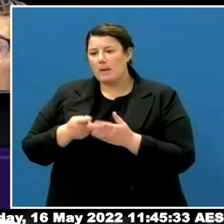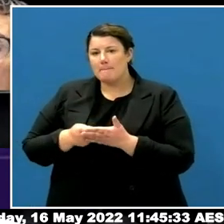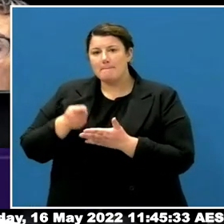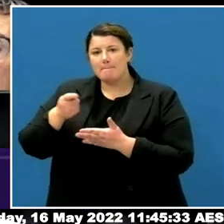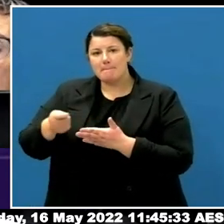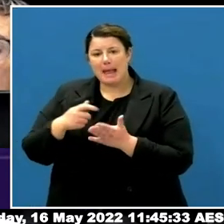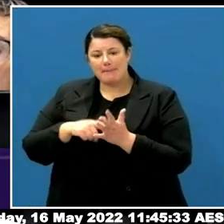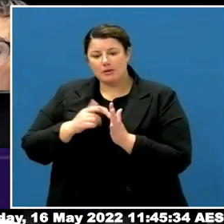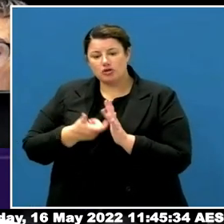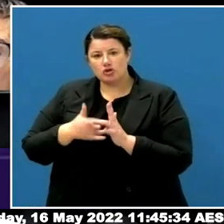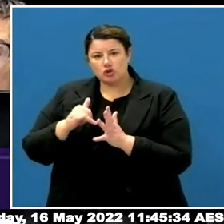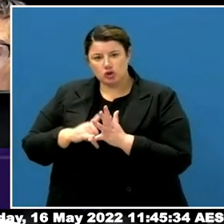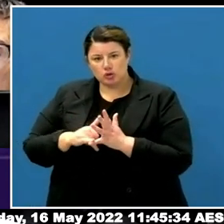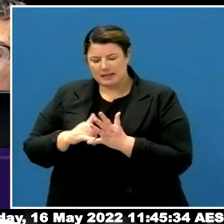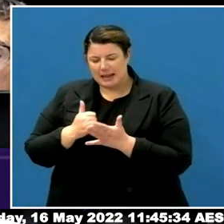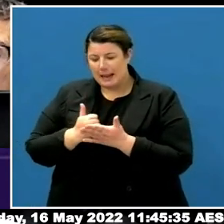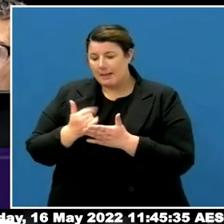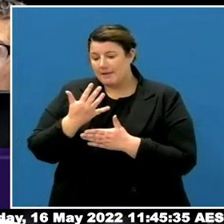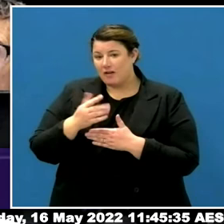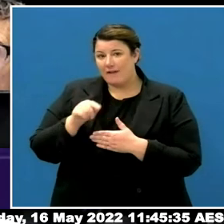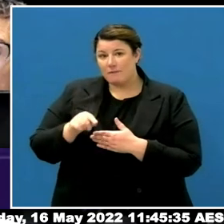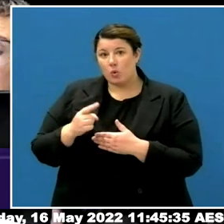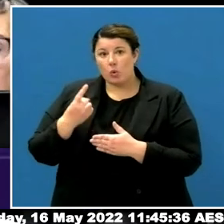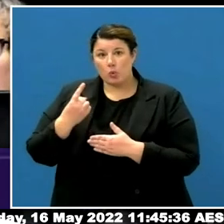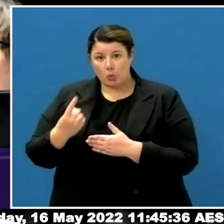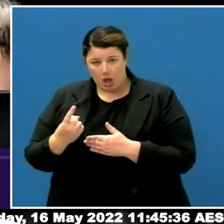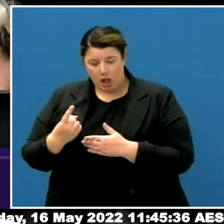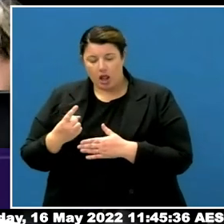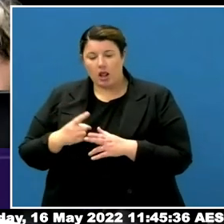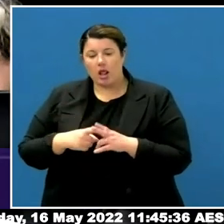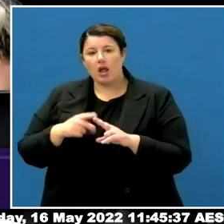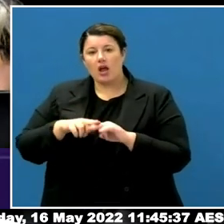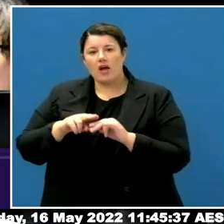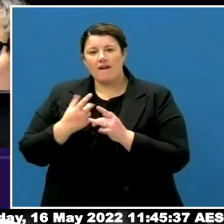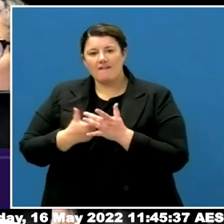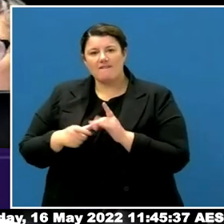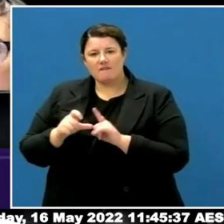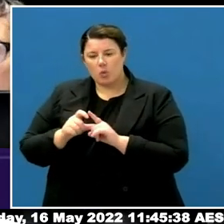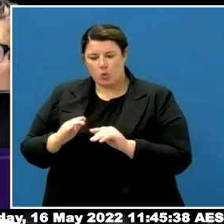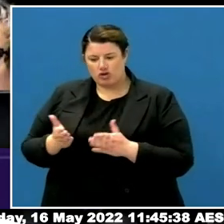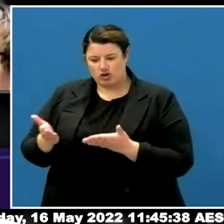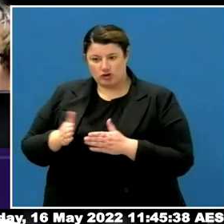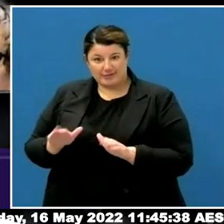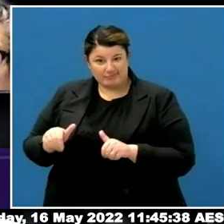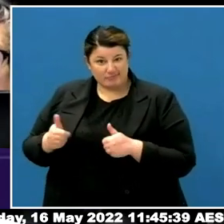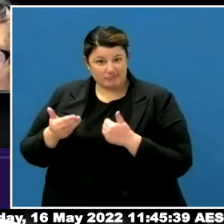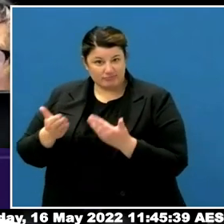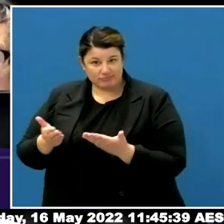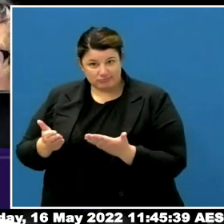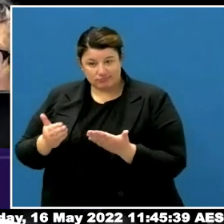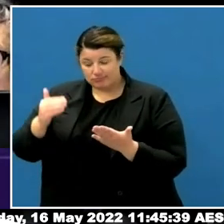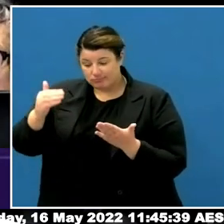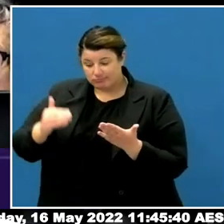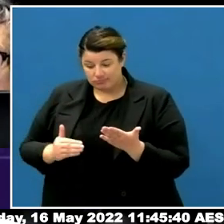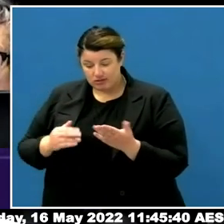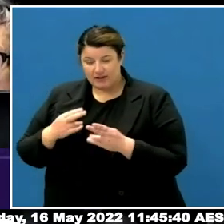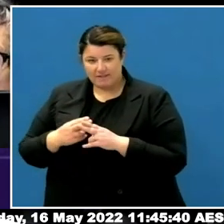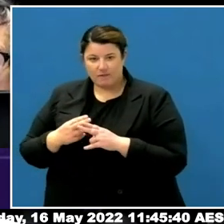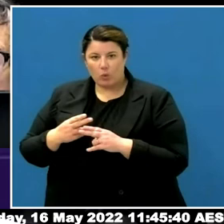"5.1. The cost of the services which Afford agree to provide to the participant ... the cost."